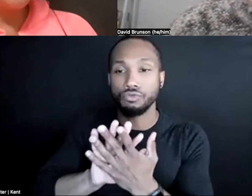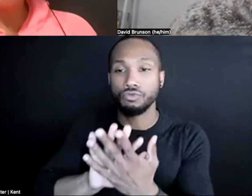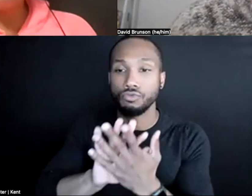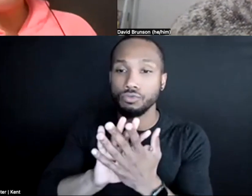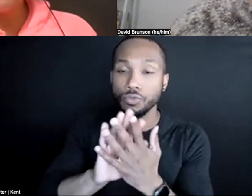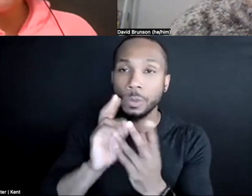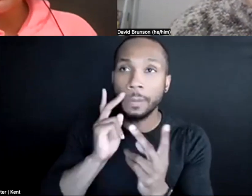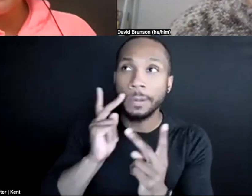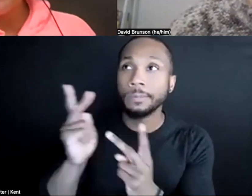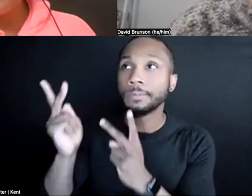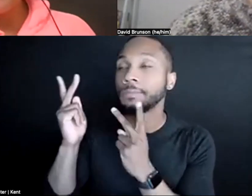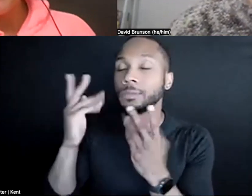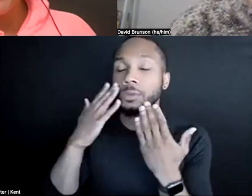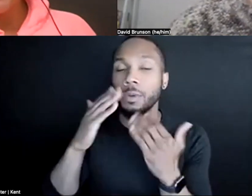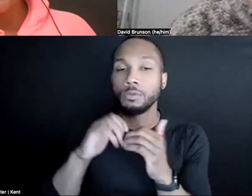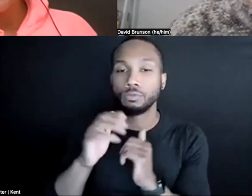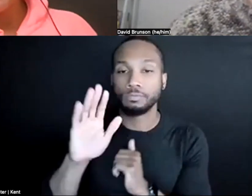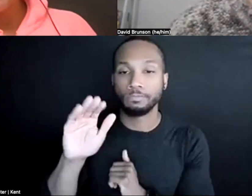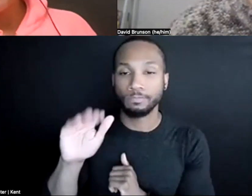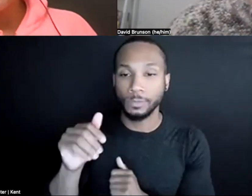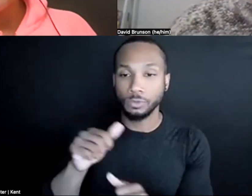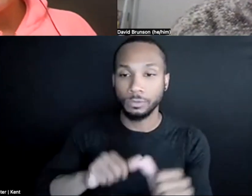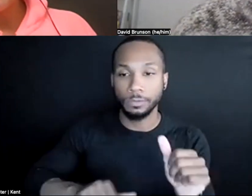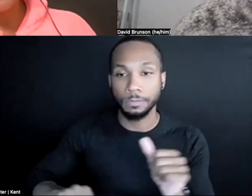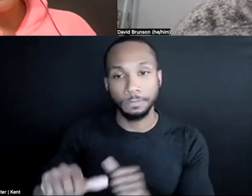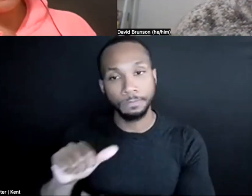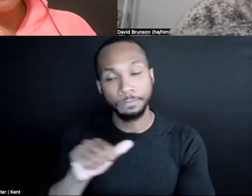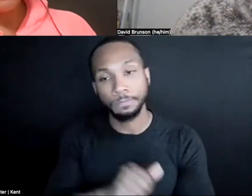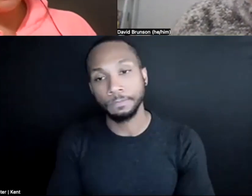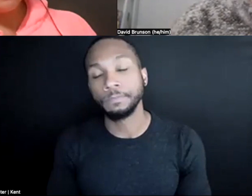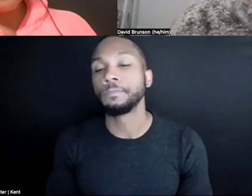Hay recuerdos que no saben despedirse Elements